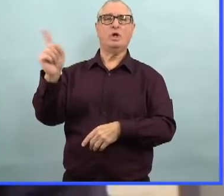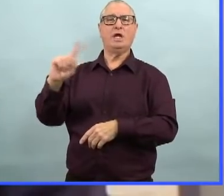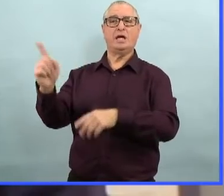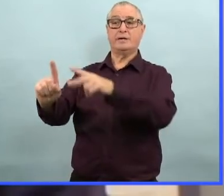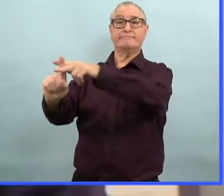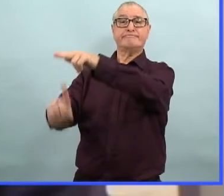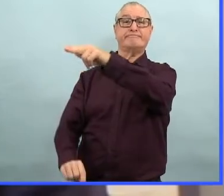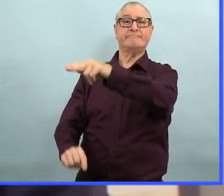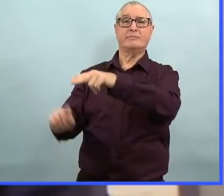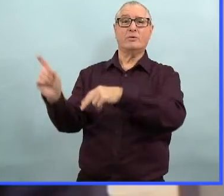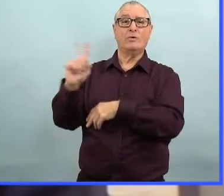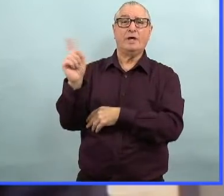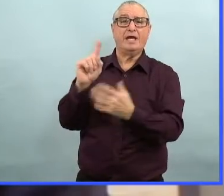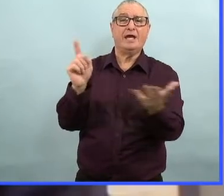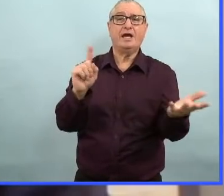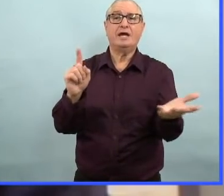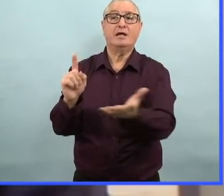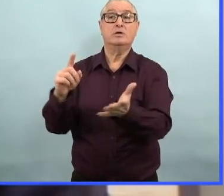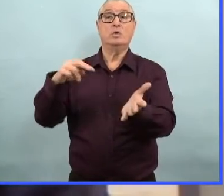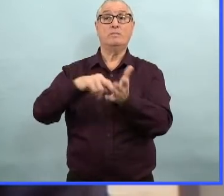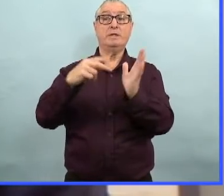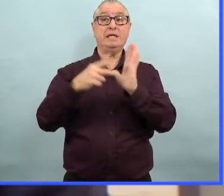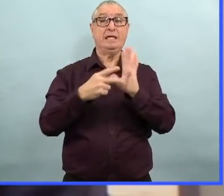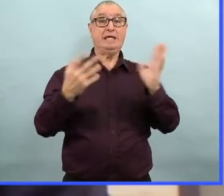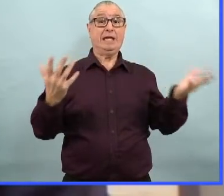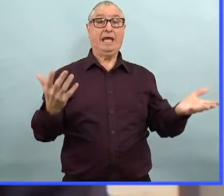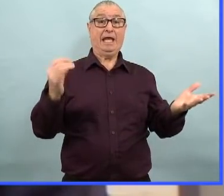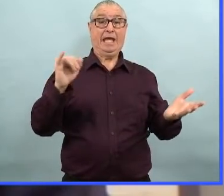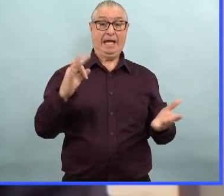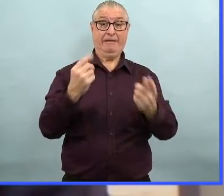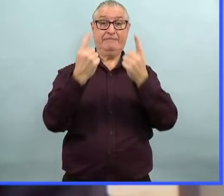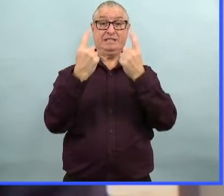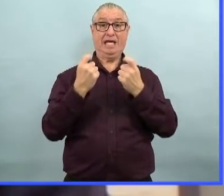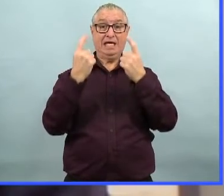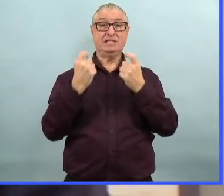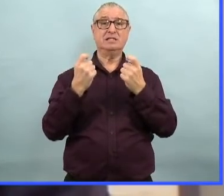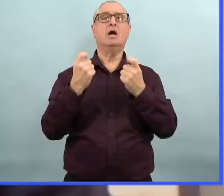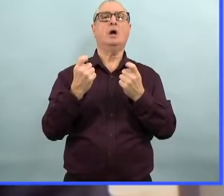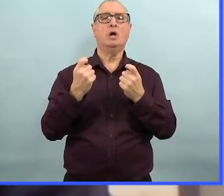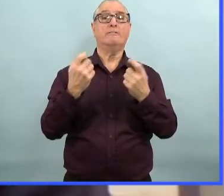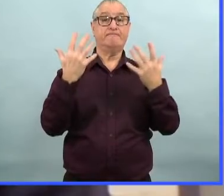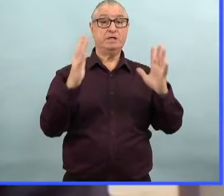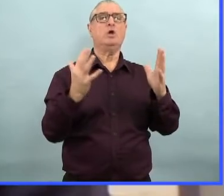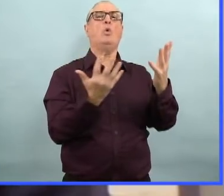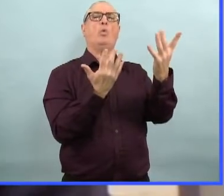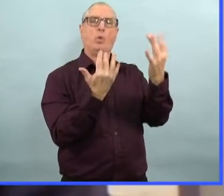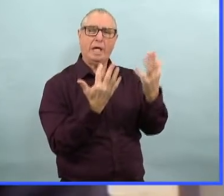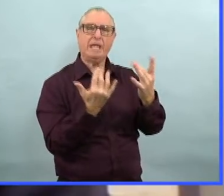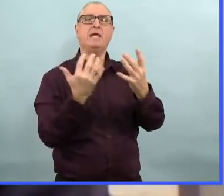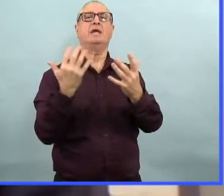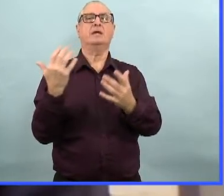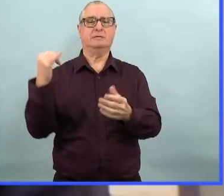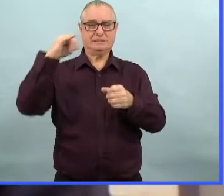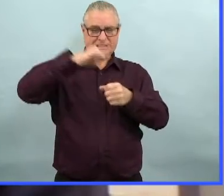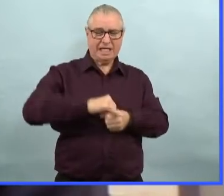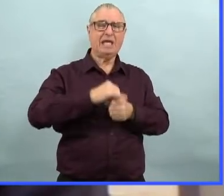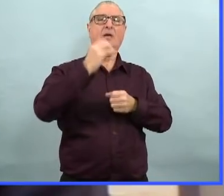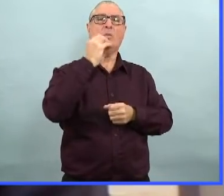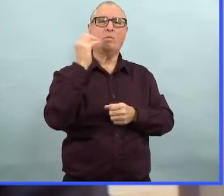well you should be isolating so we when we call homes with positive results um you know people